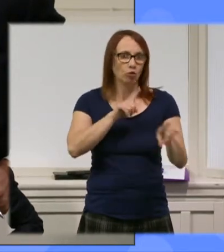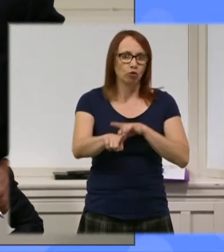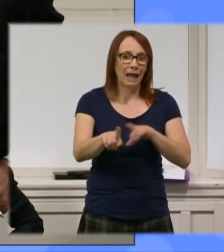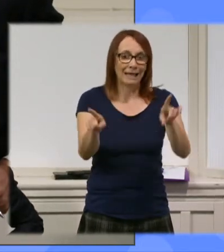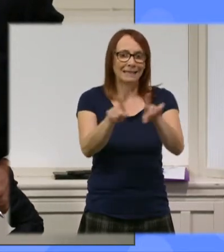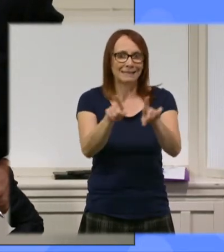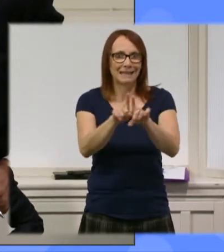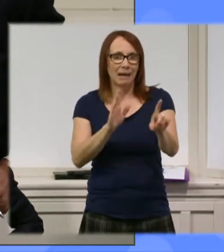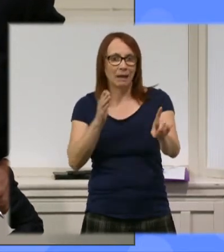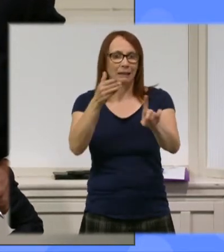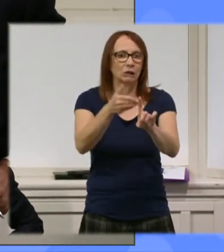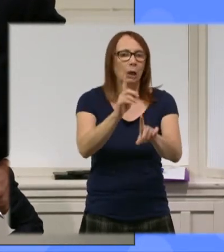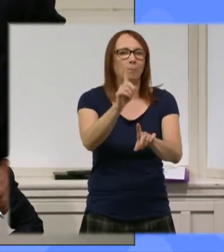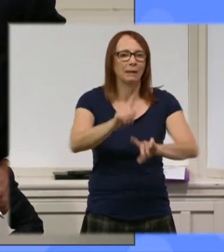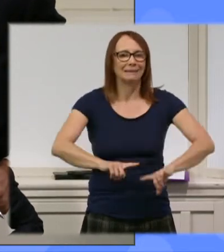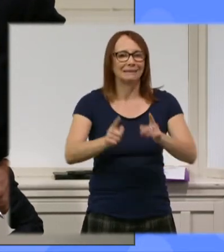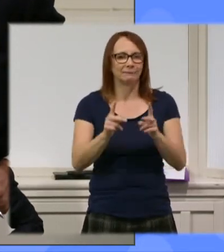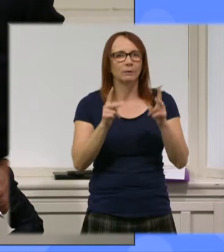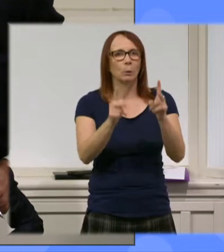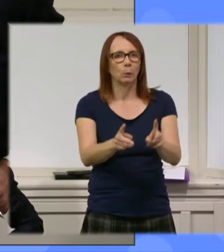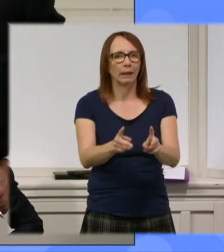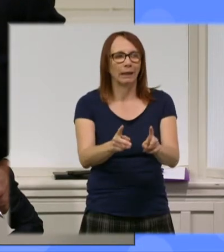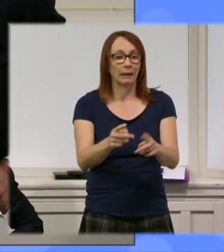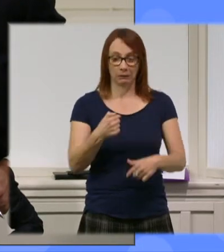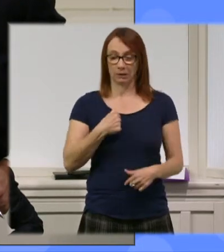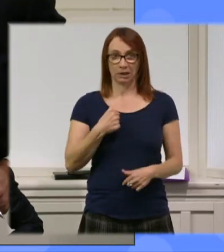but you do it in a different way so just as a member of the public if I look at